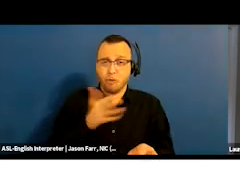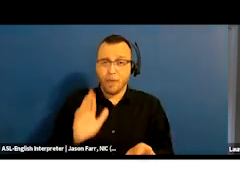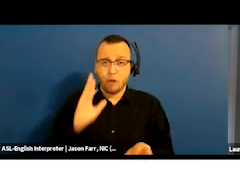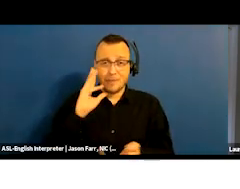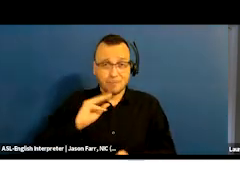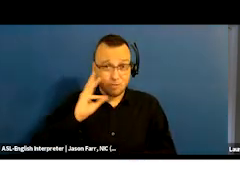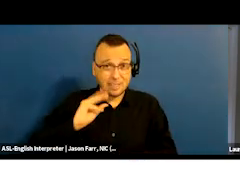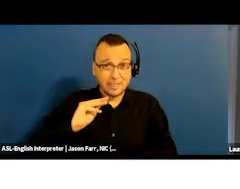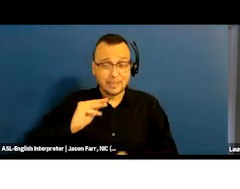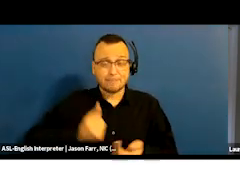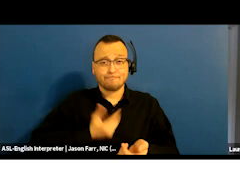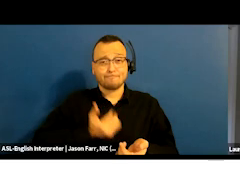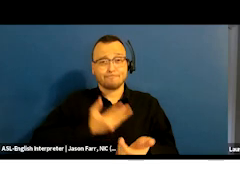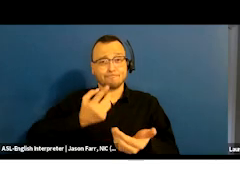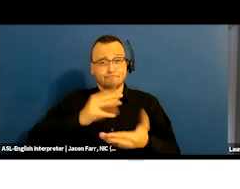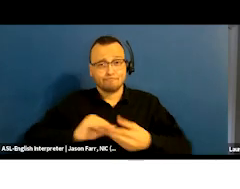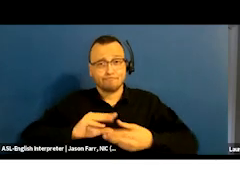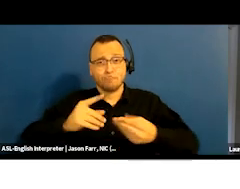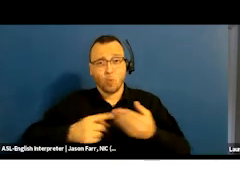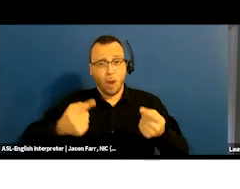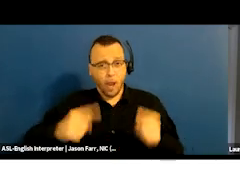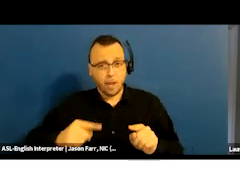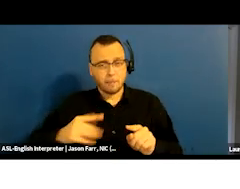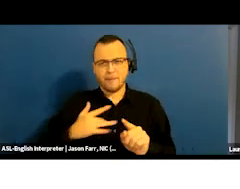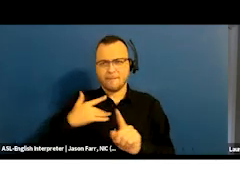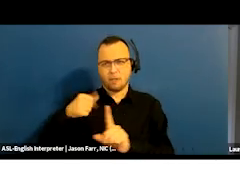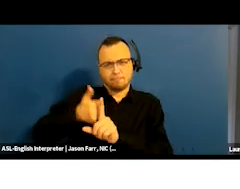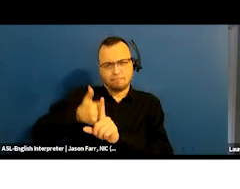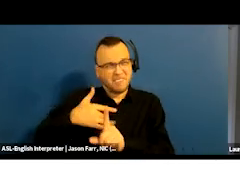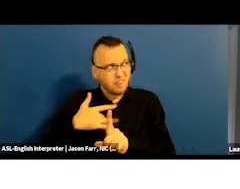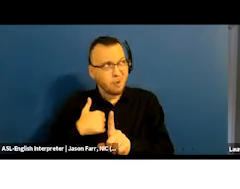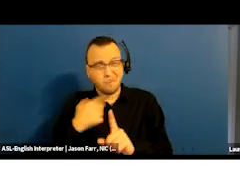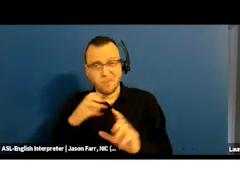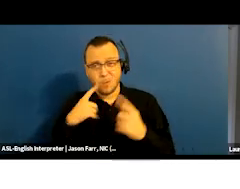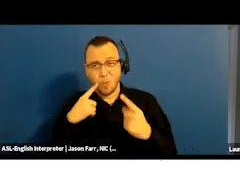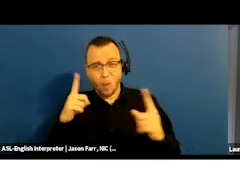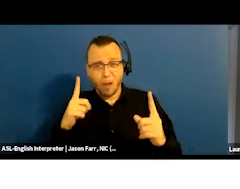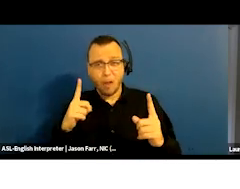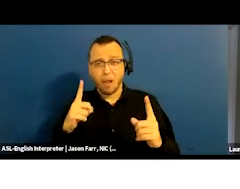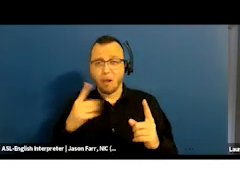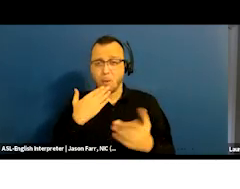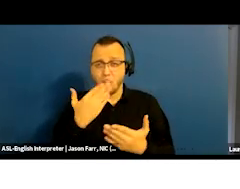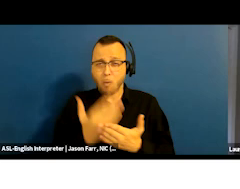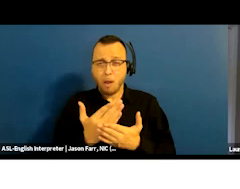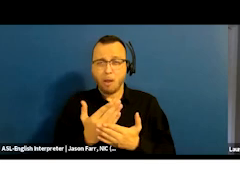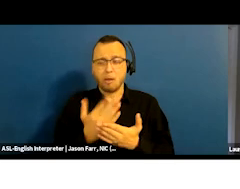check-ins, phone calls, through email, really thinking about the many ways that you can allow opportunities